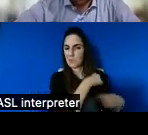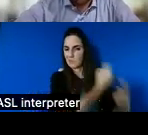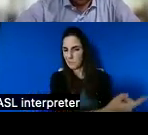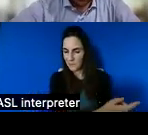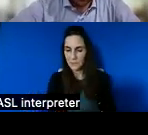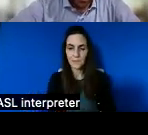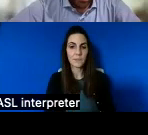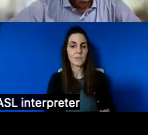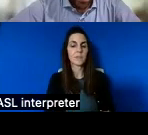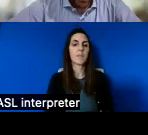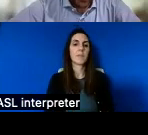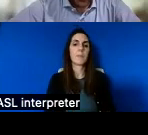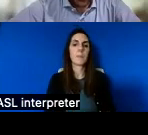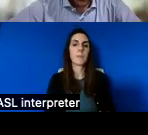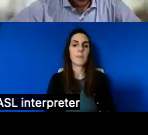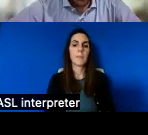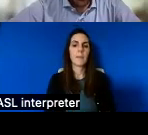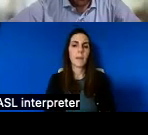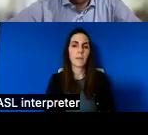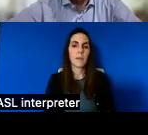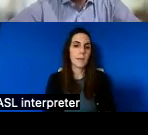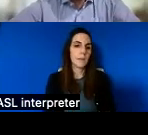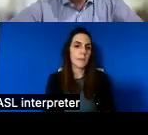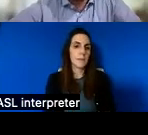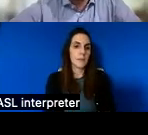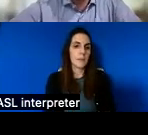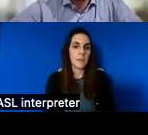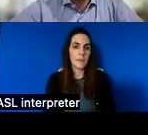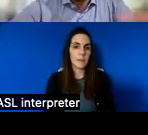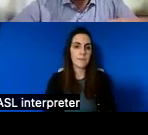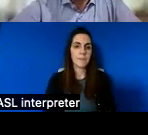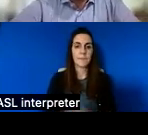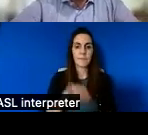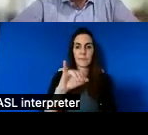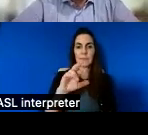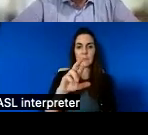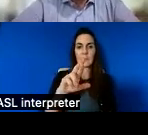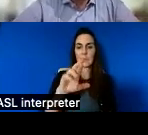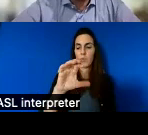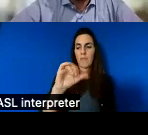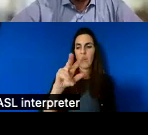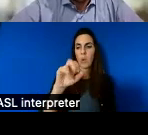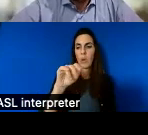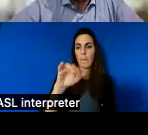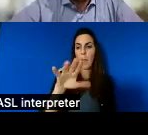mean to jump there let me go back a second so then irrevocable it's going to be unchangeable so when